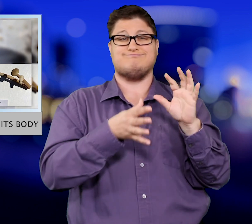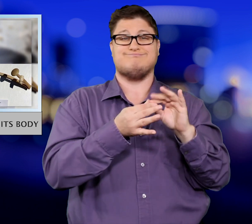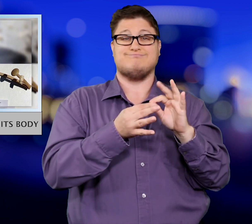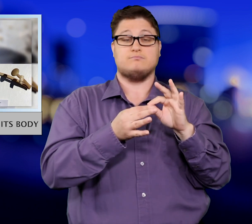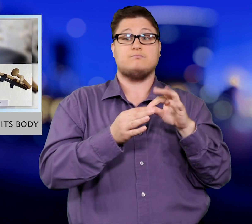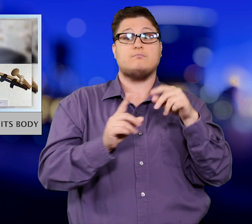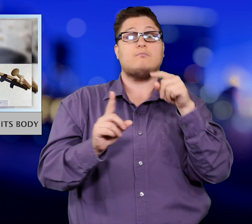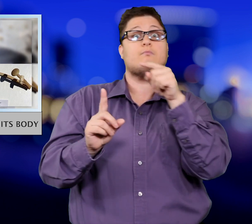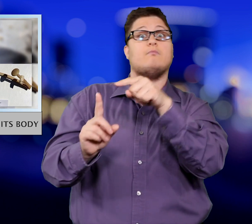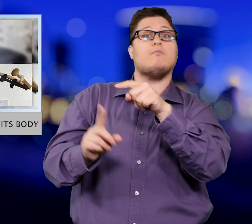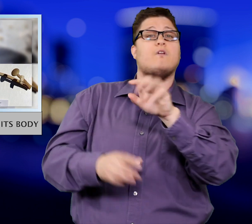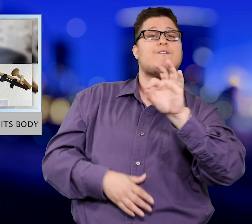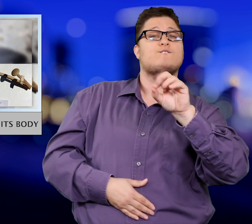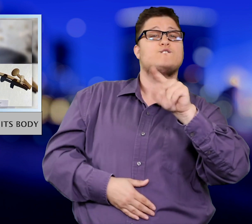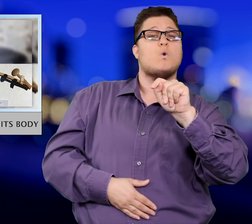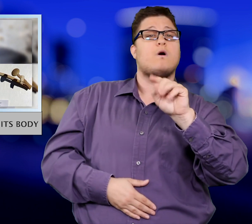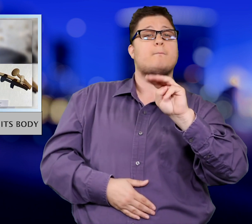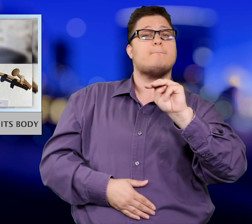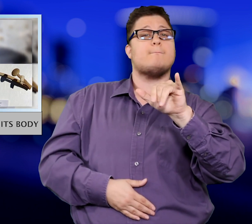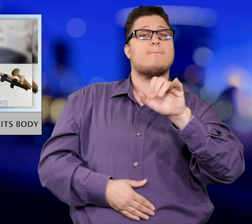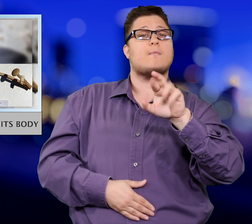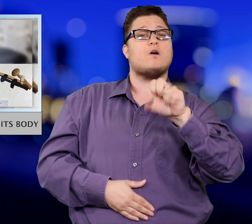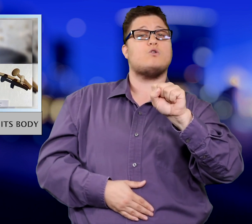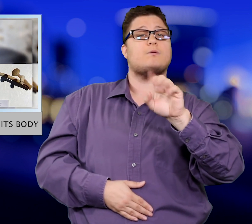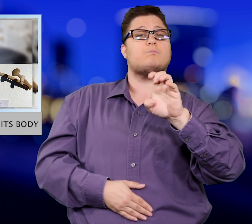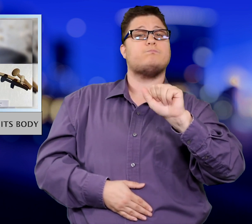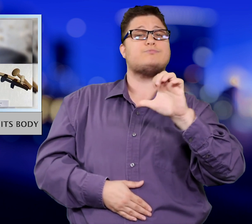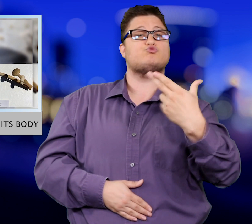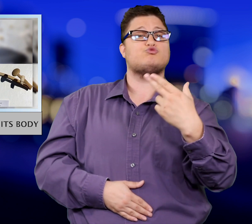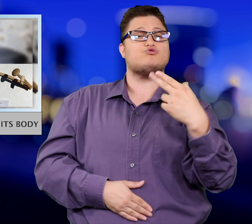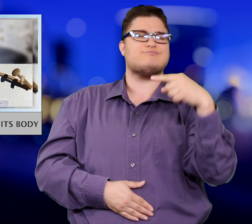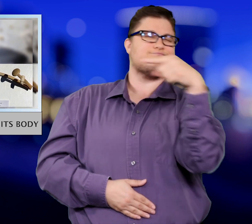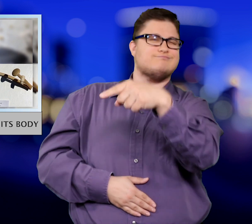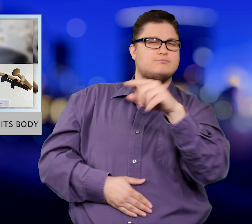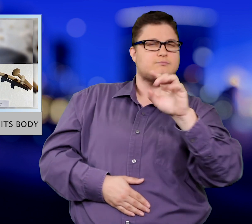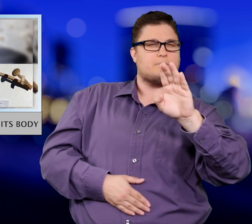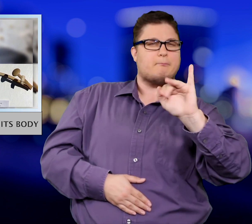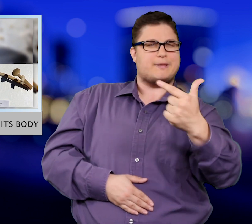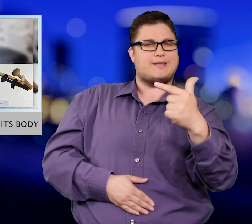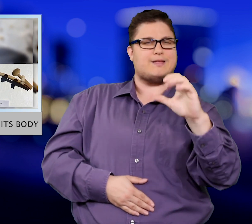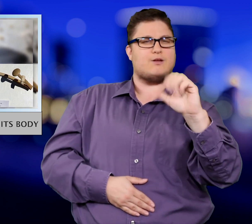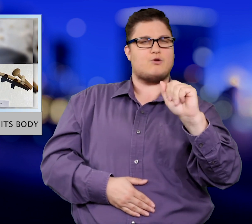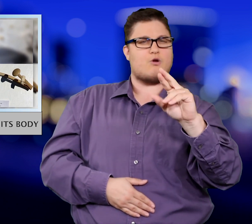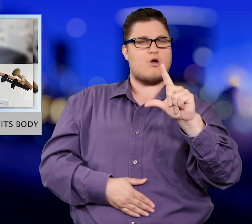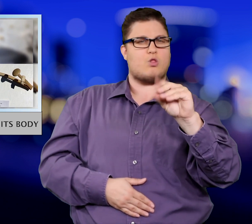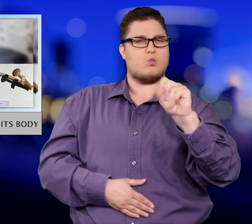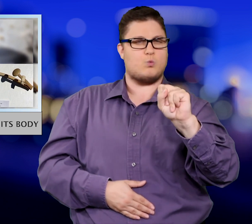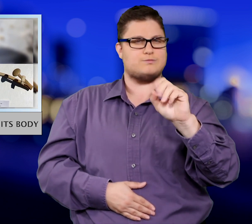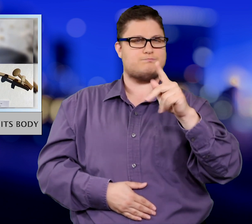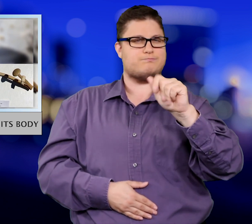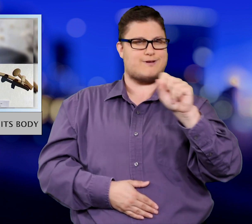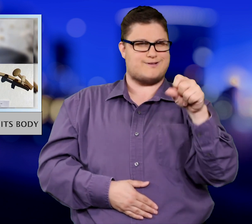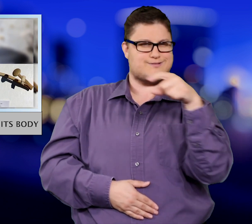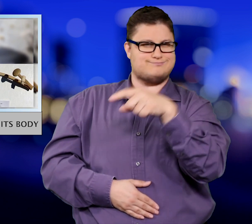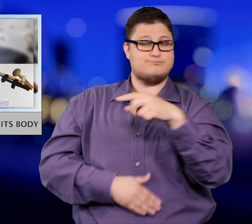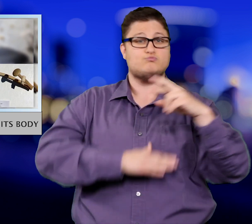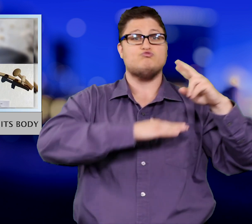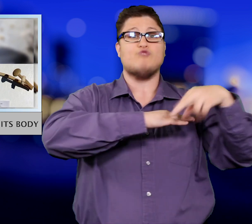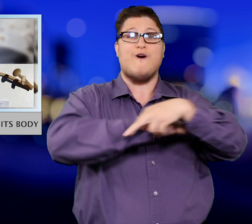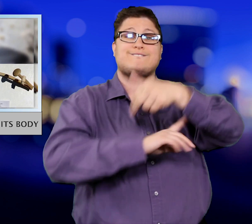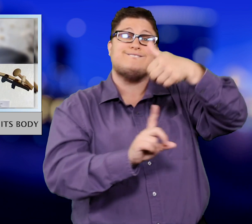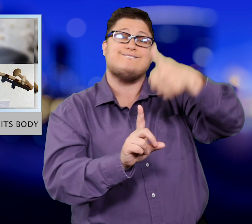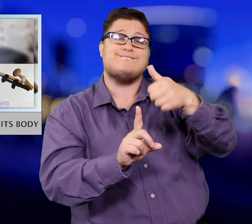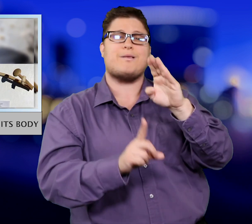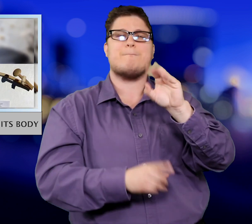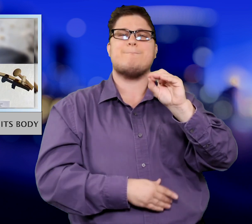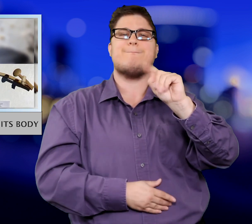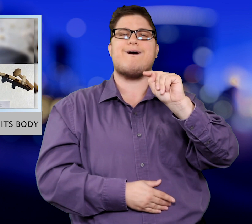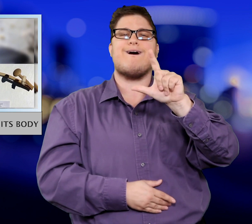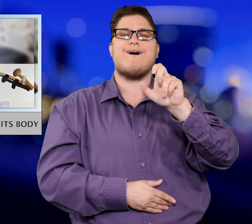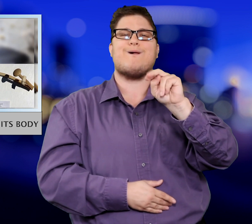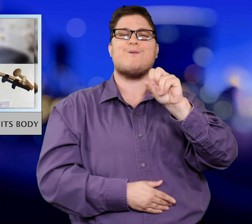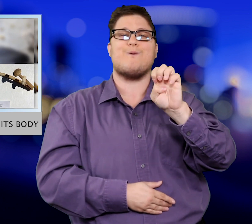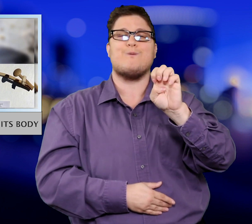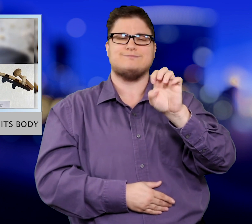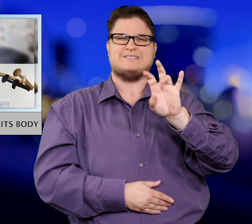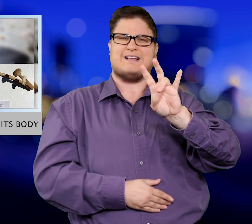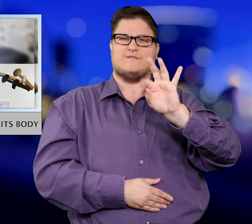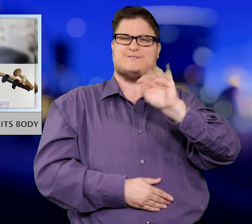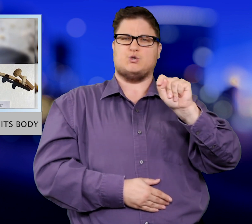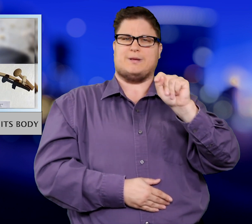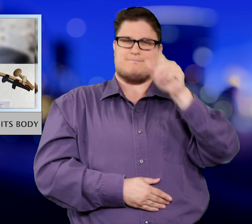says the body of a 7 foot male bottlenose dolphin washed ashore on Fort Myers Beach